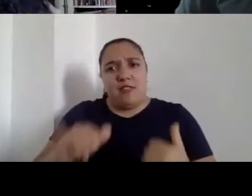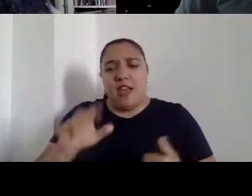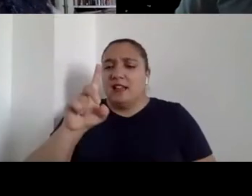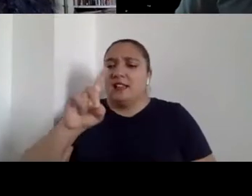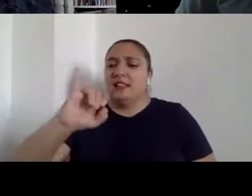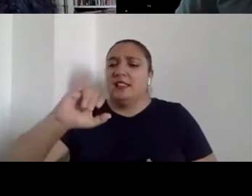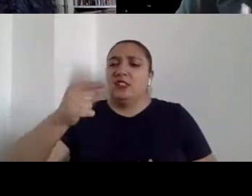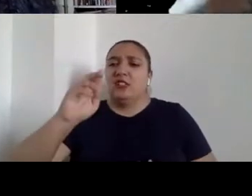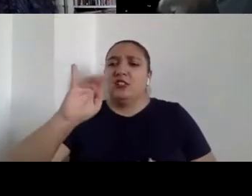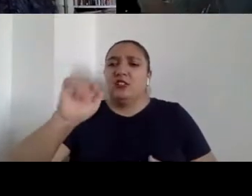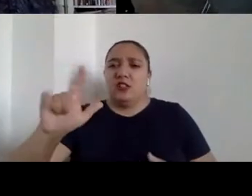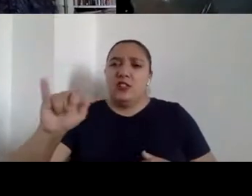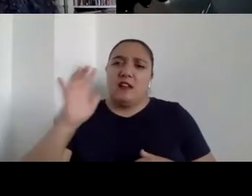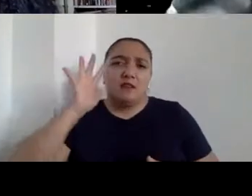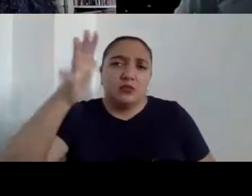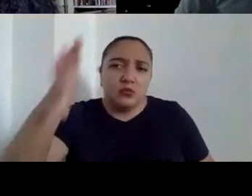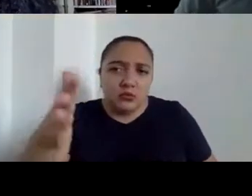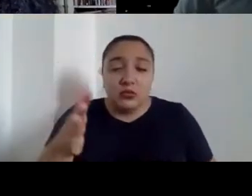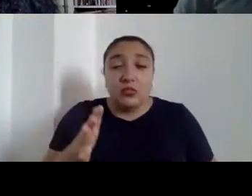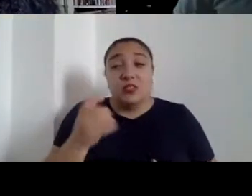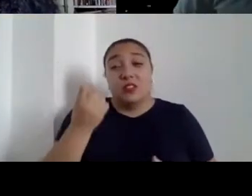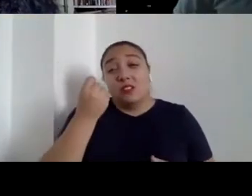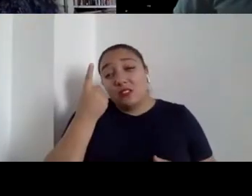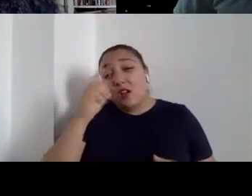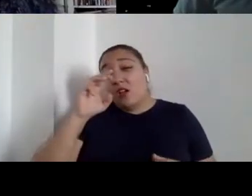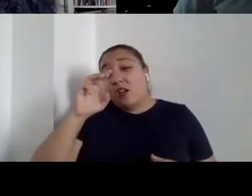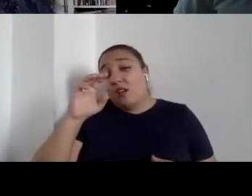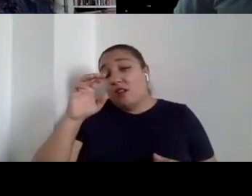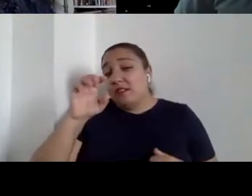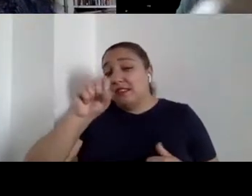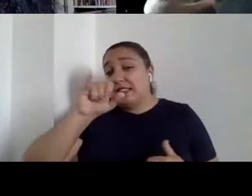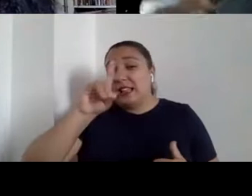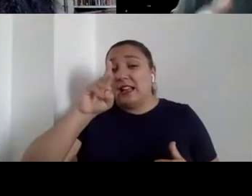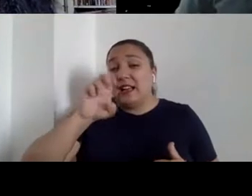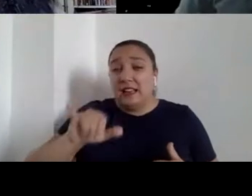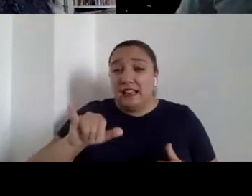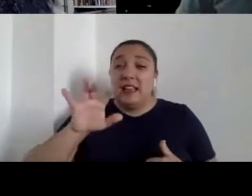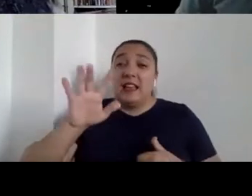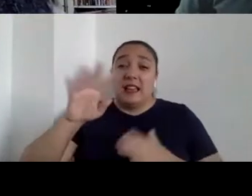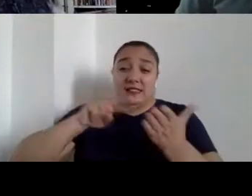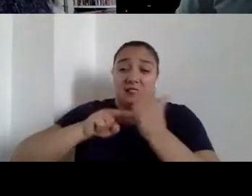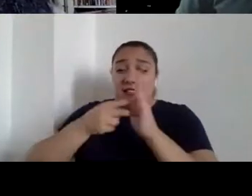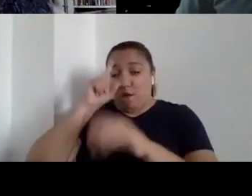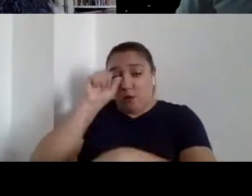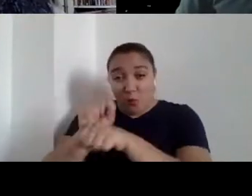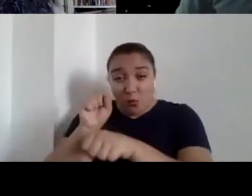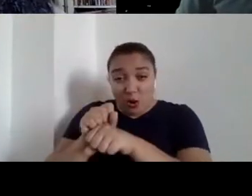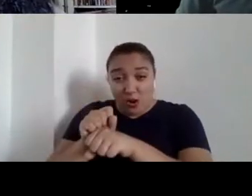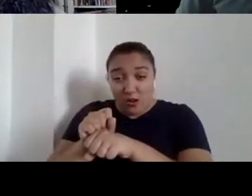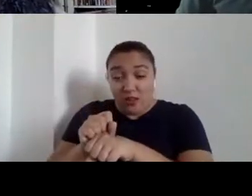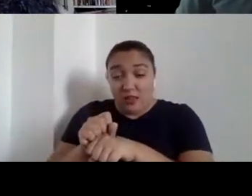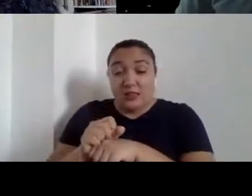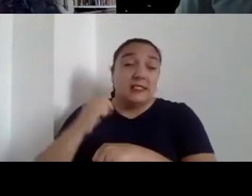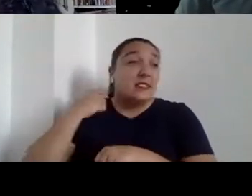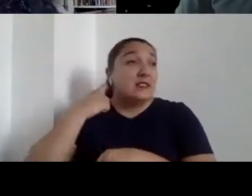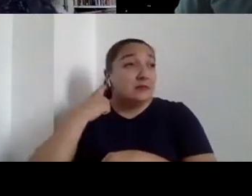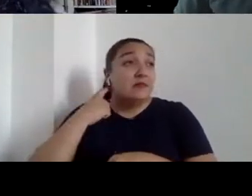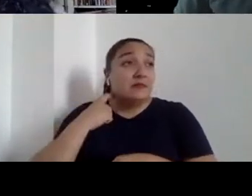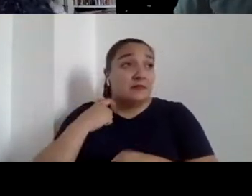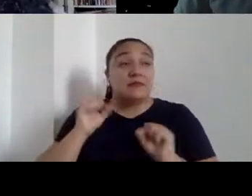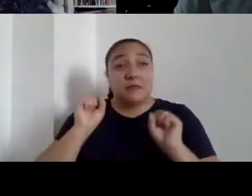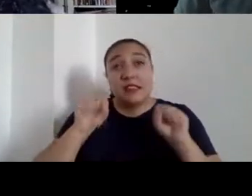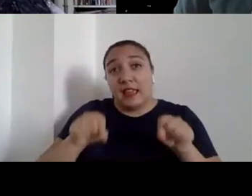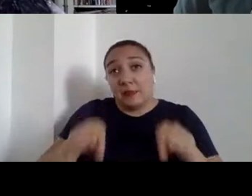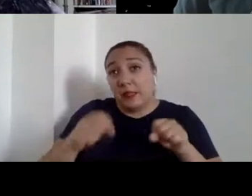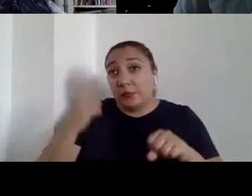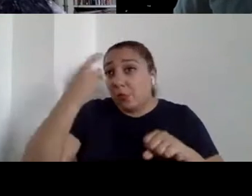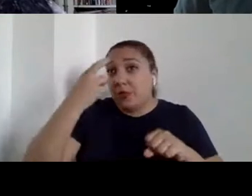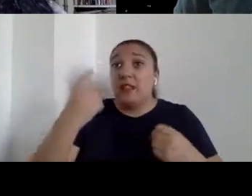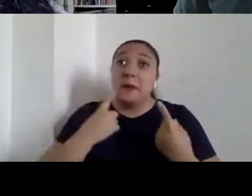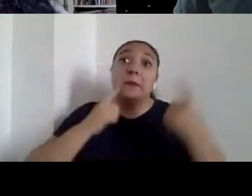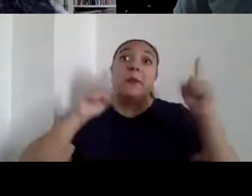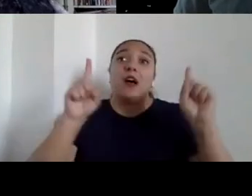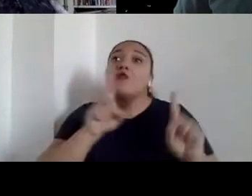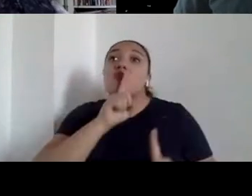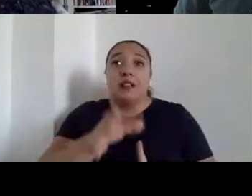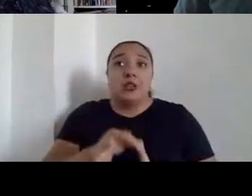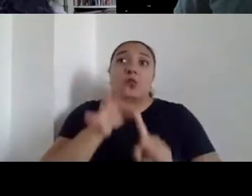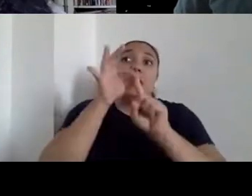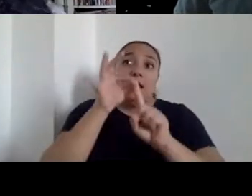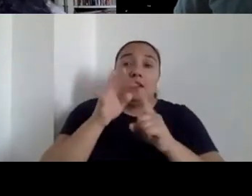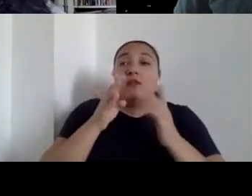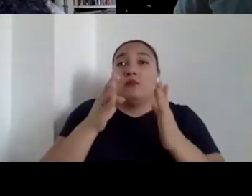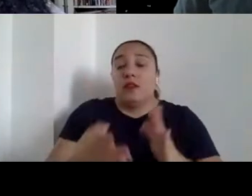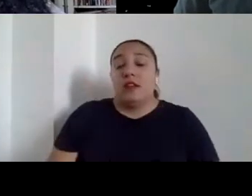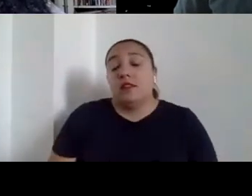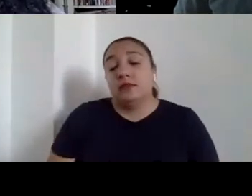the piece, you know, can be realized in a very unique way, so I think for me that is